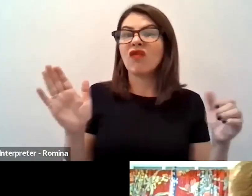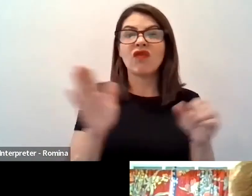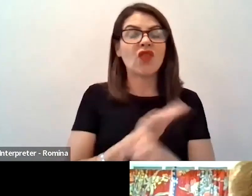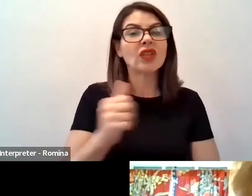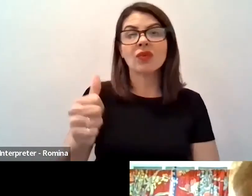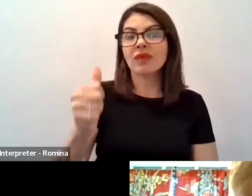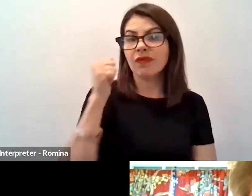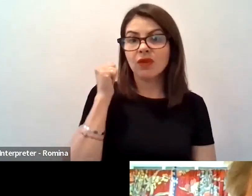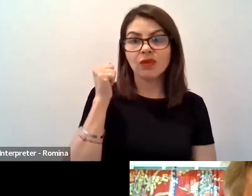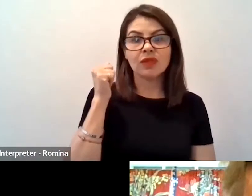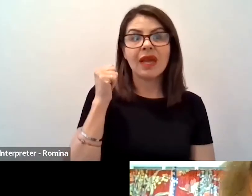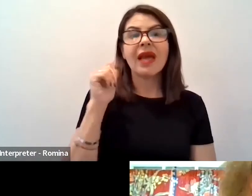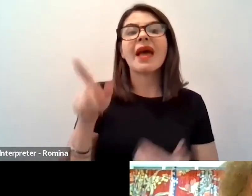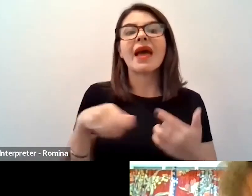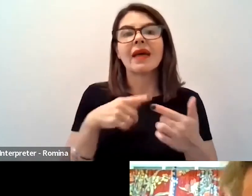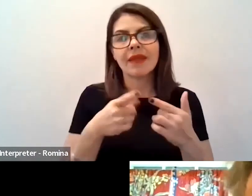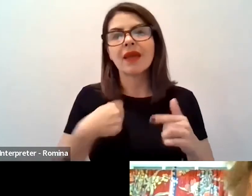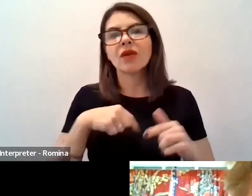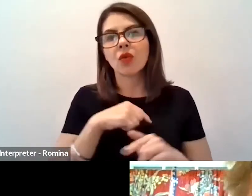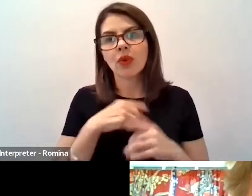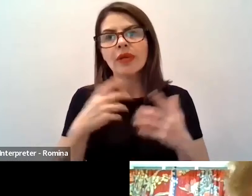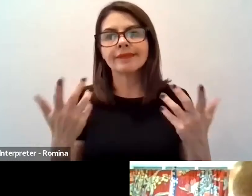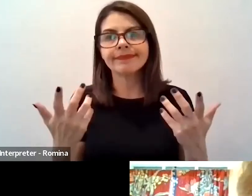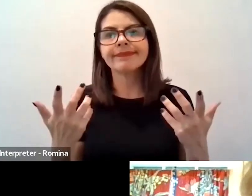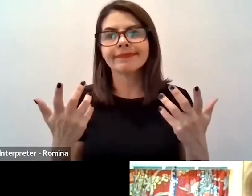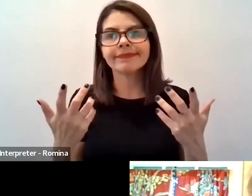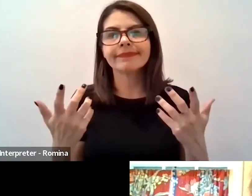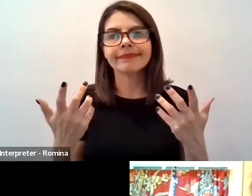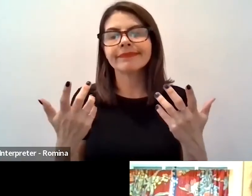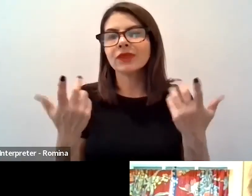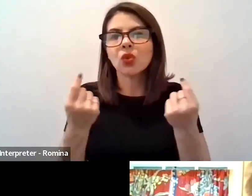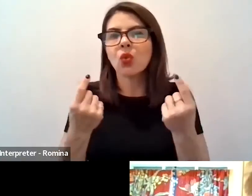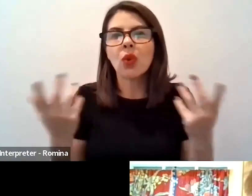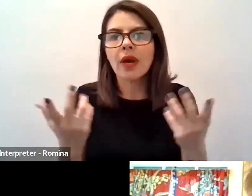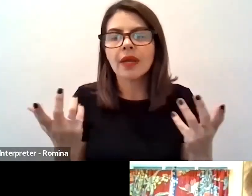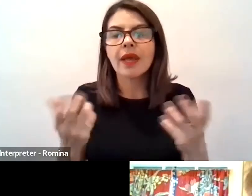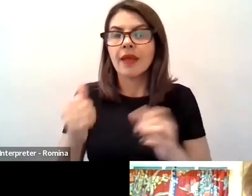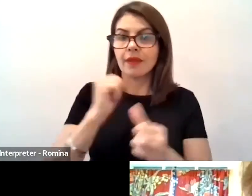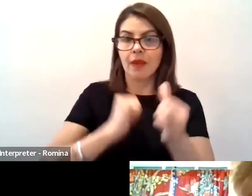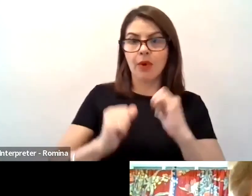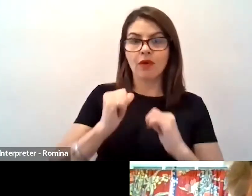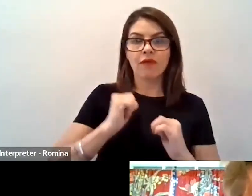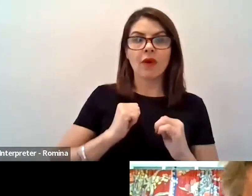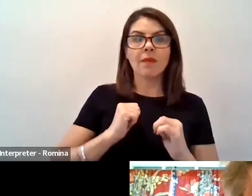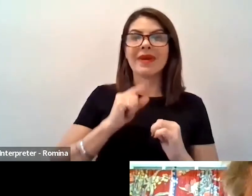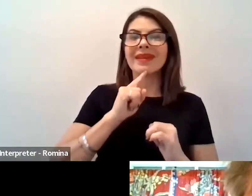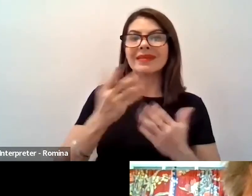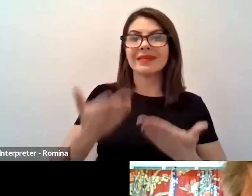and then we're at loggerheads and that what happens now the performer is provided by the field rep